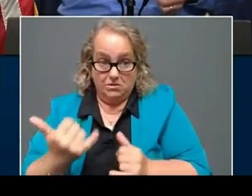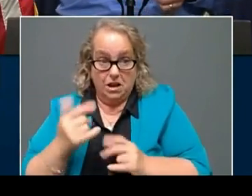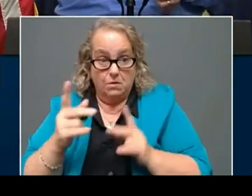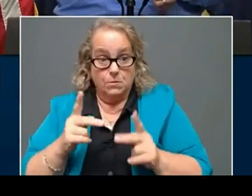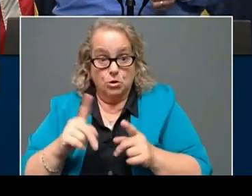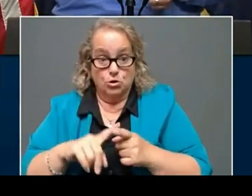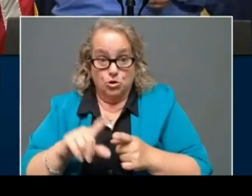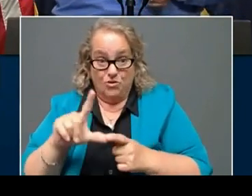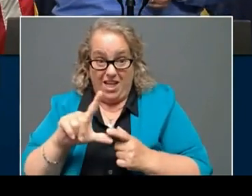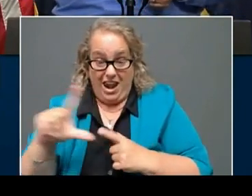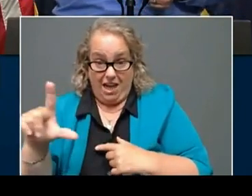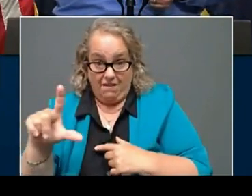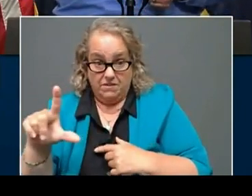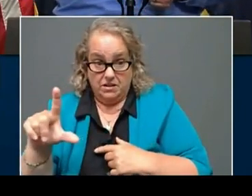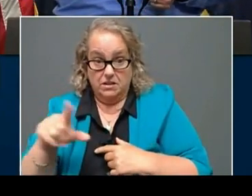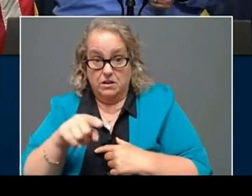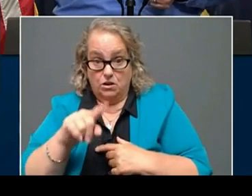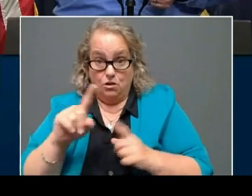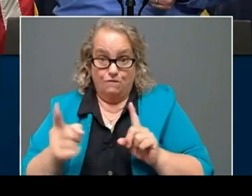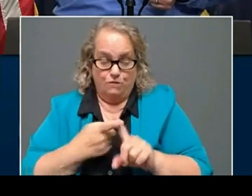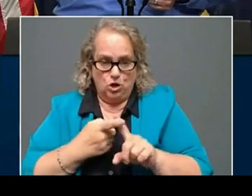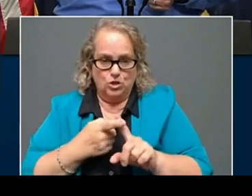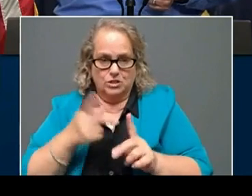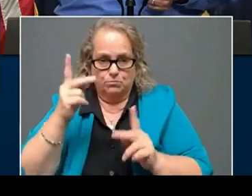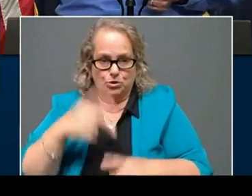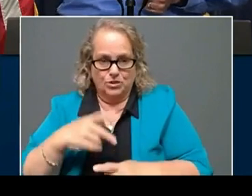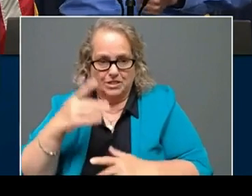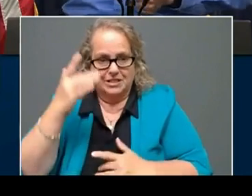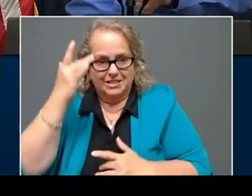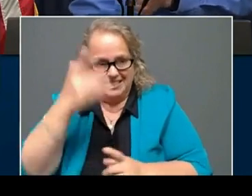the first infected person. We would call that the index patient. That